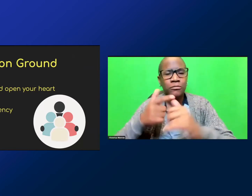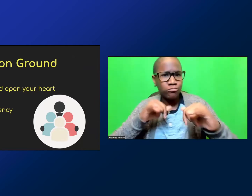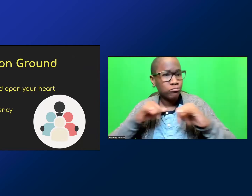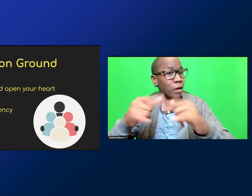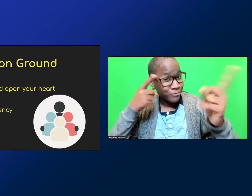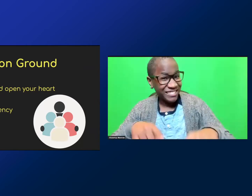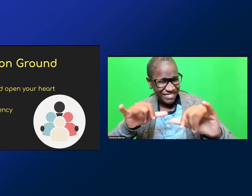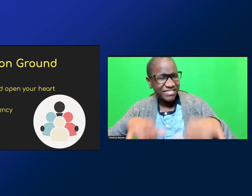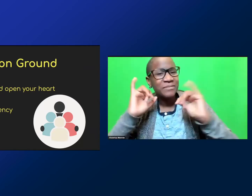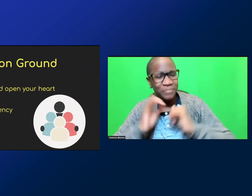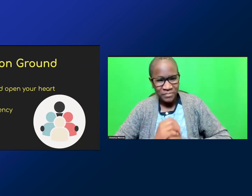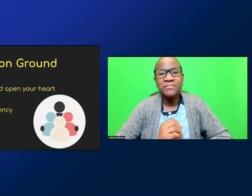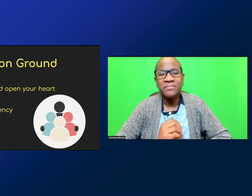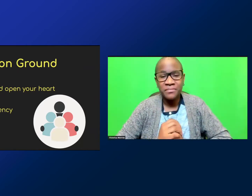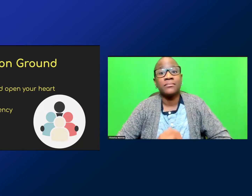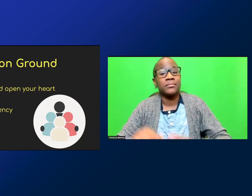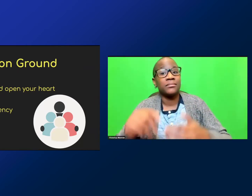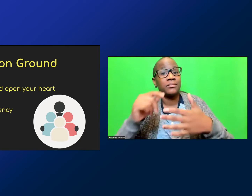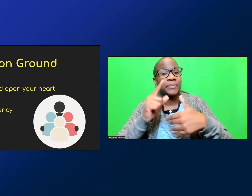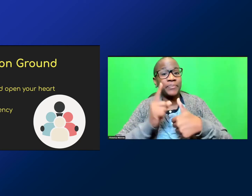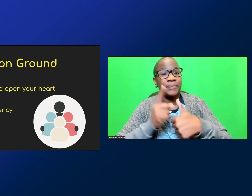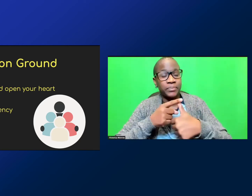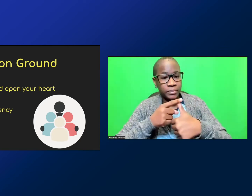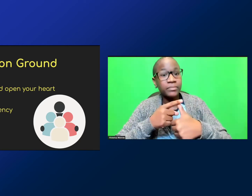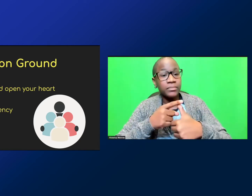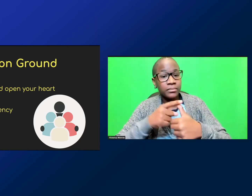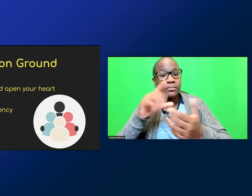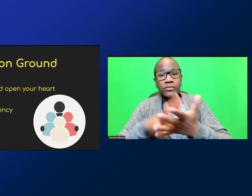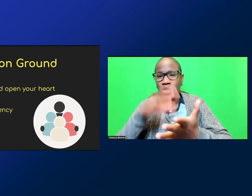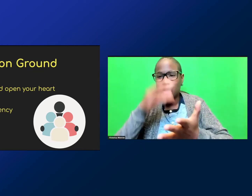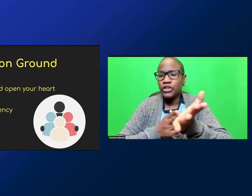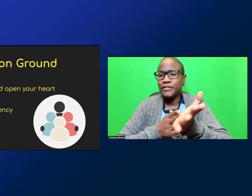kind of let go of that hierarchy control and instead agree upon things as a group before we